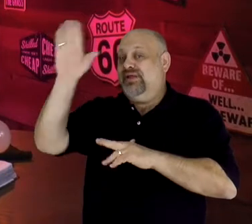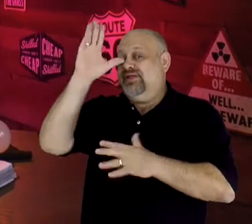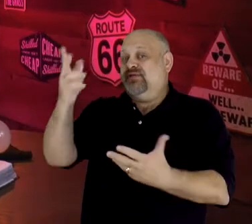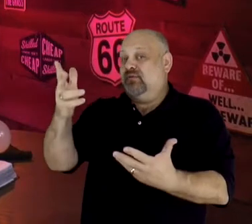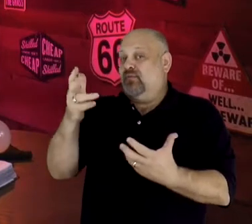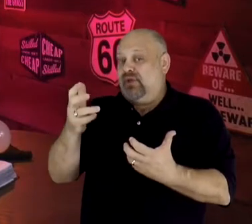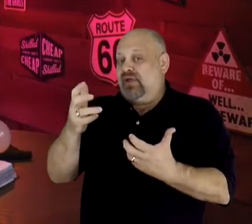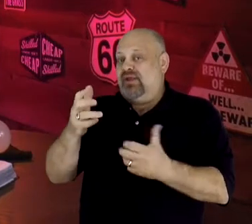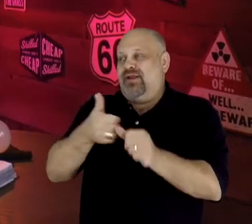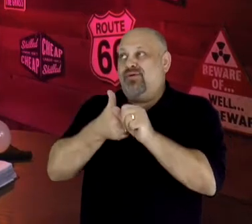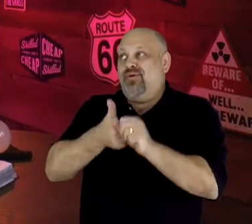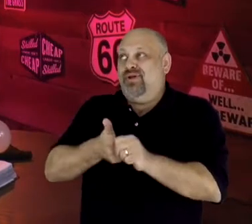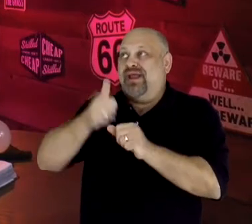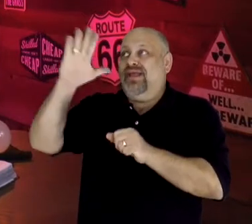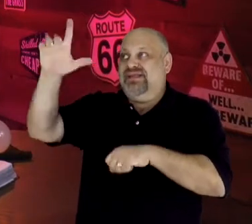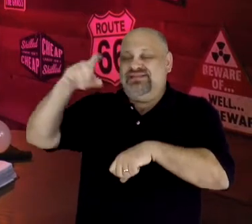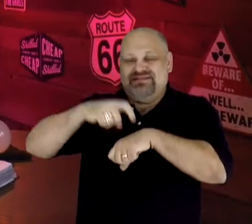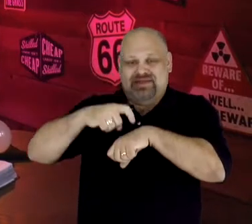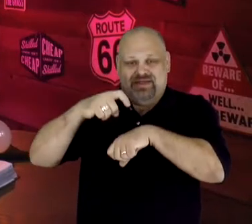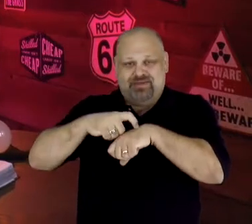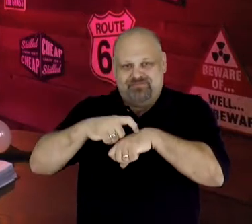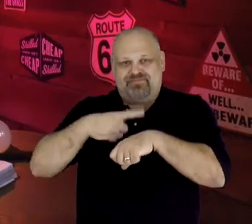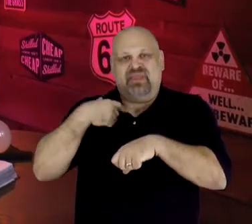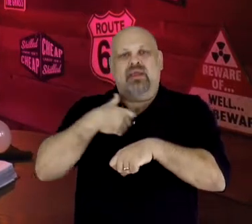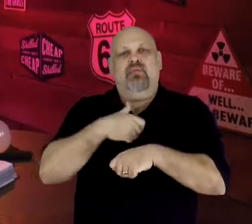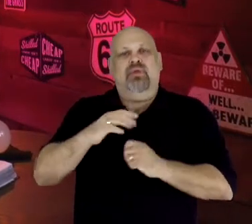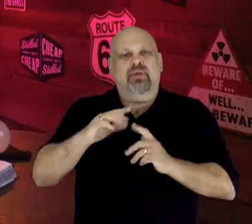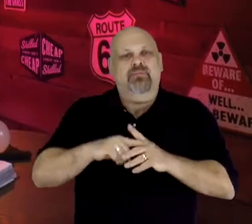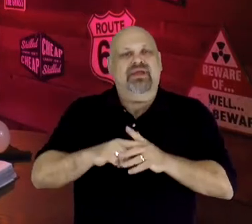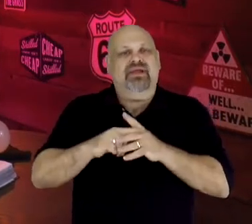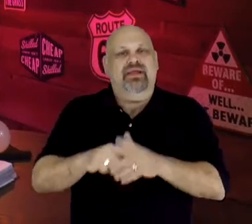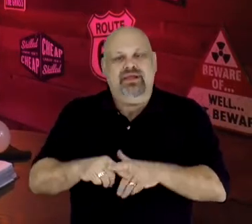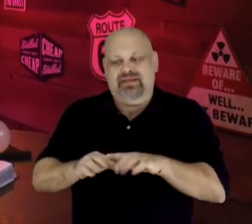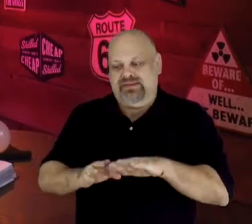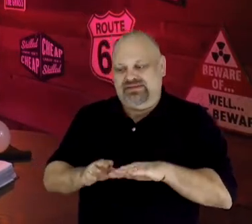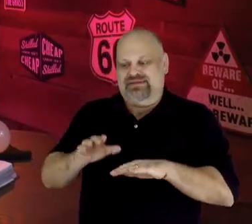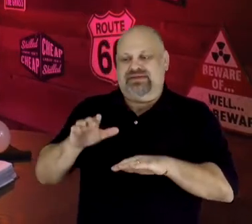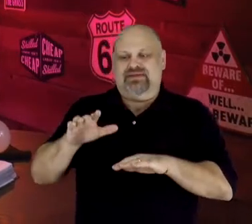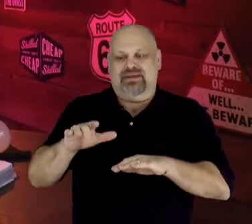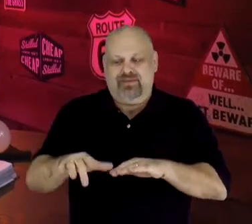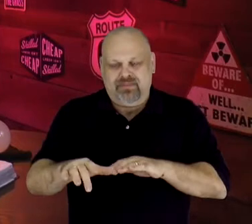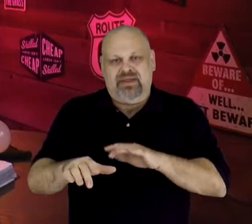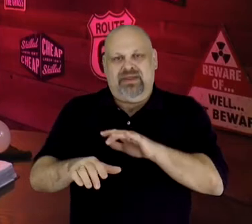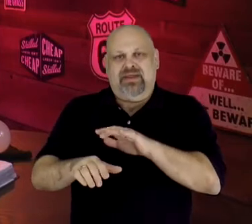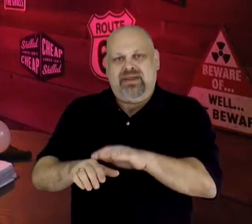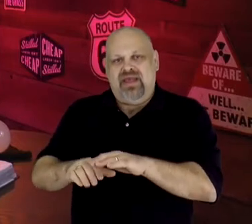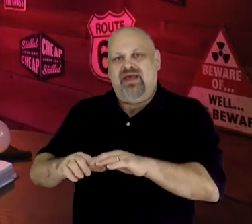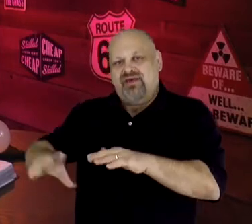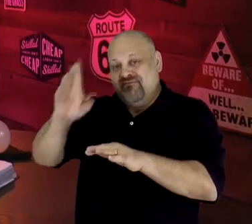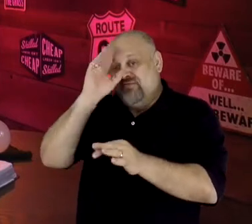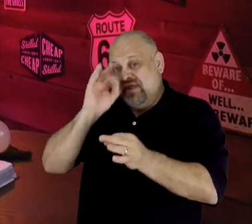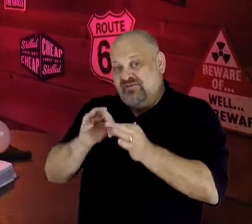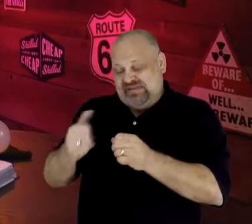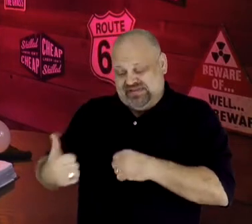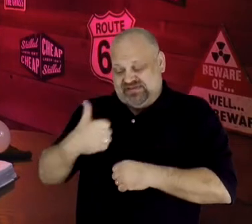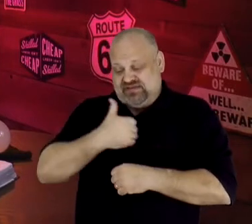according to His timing, we will begin stepping out, Faithfully Self-Aware, Faithfully Unafraid,